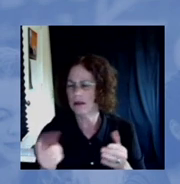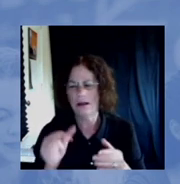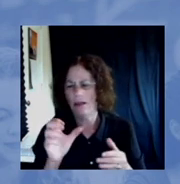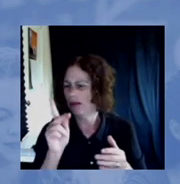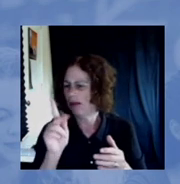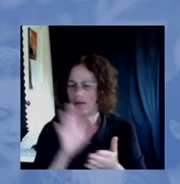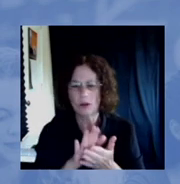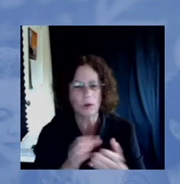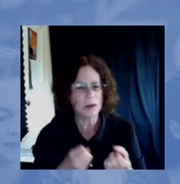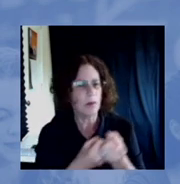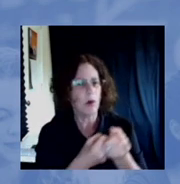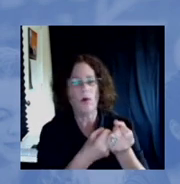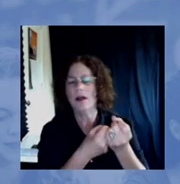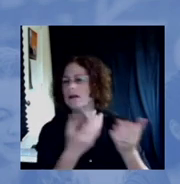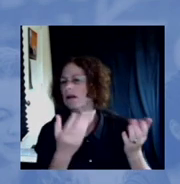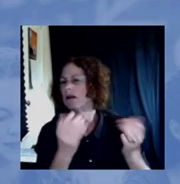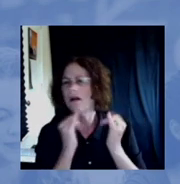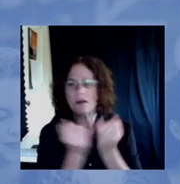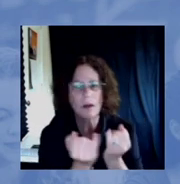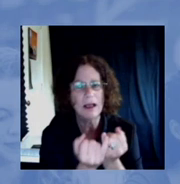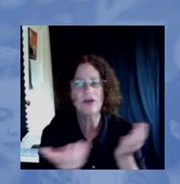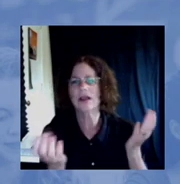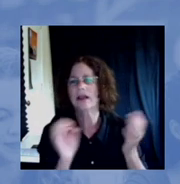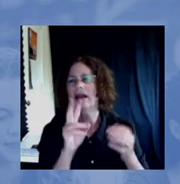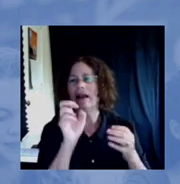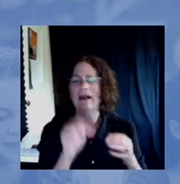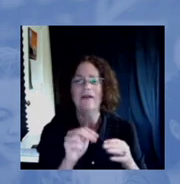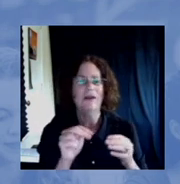ISOLATION. OR EVEN INTOLERANCE IN THEIR OWN HOMES.